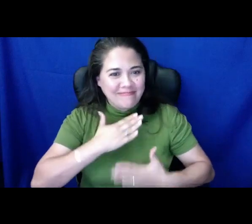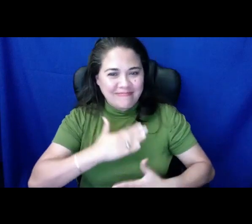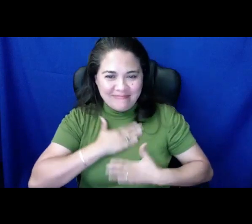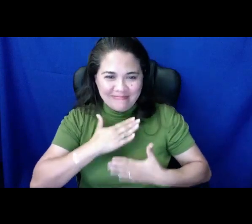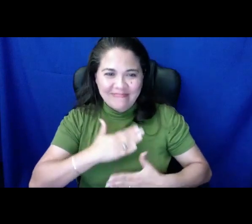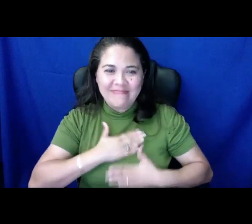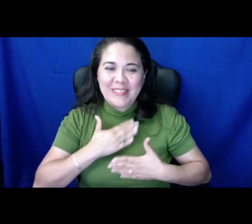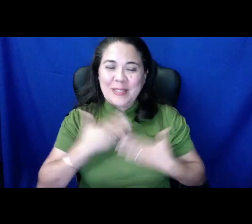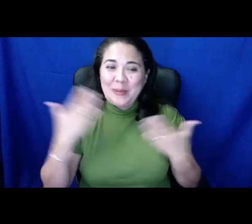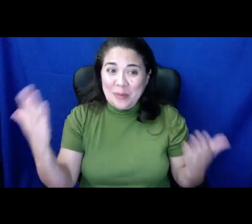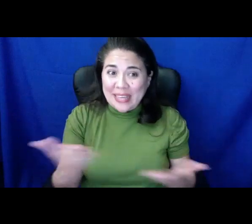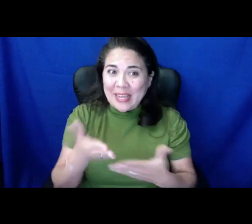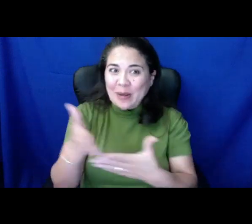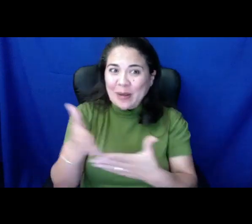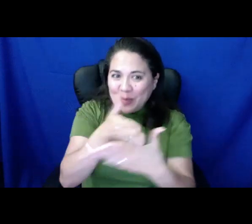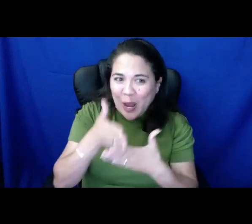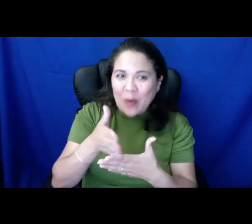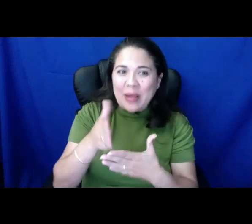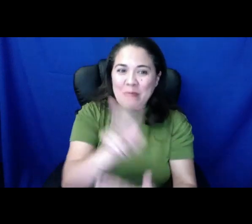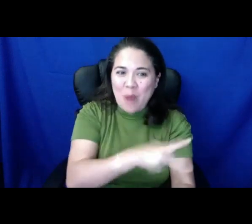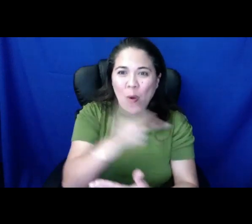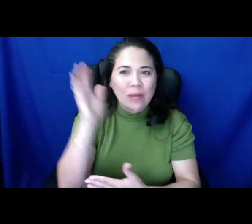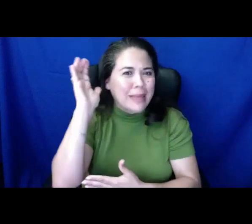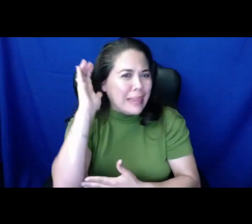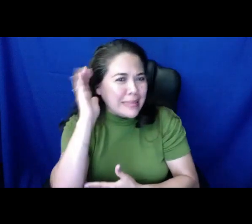Raymond Antrobus (He/Him): You share apartments among friends is.